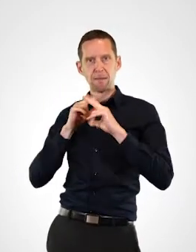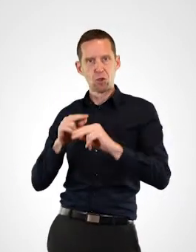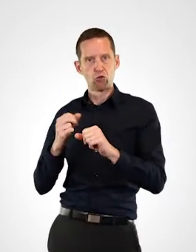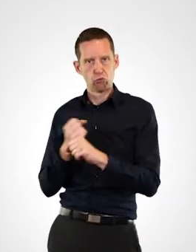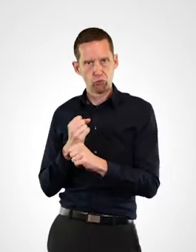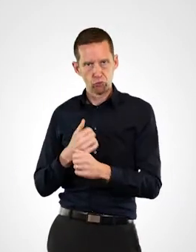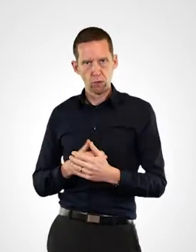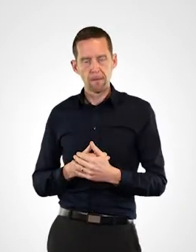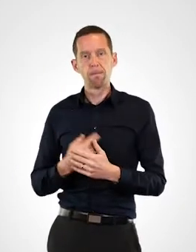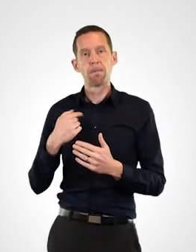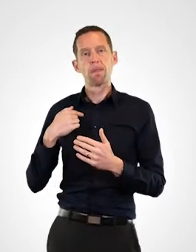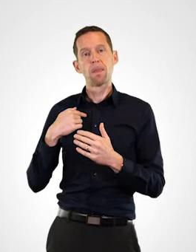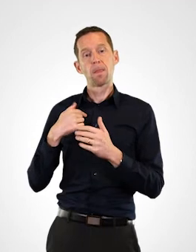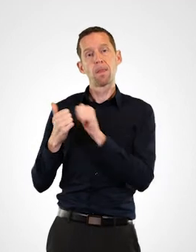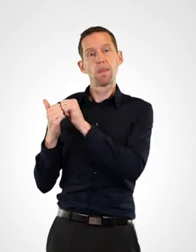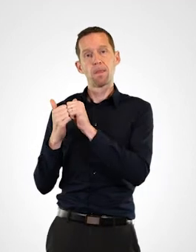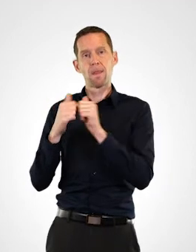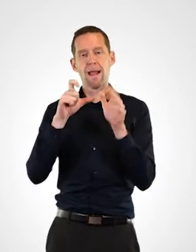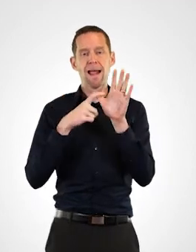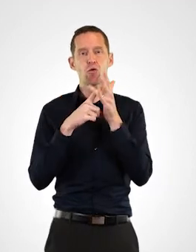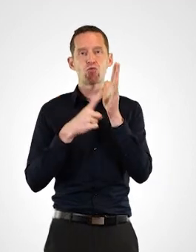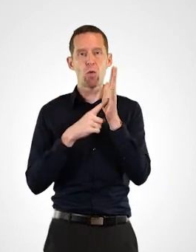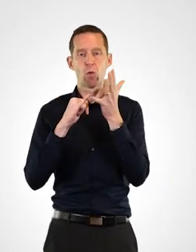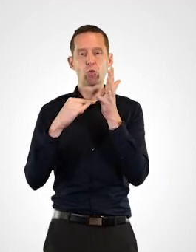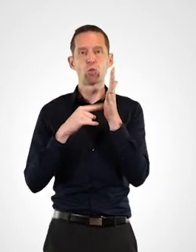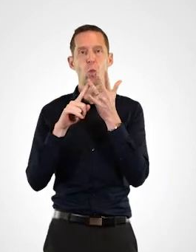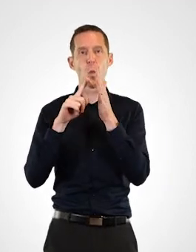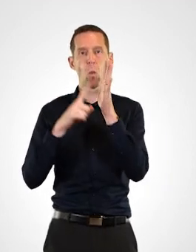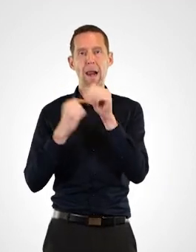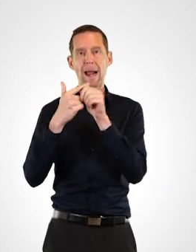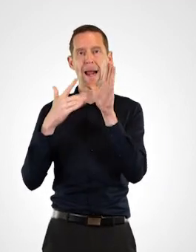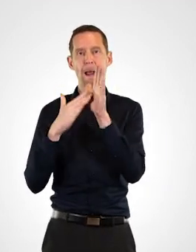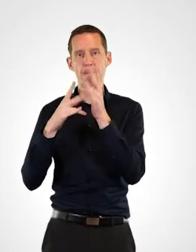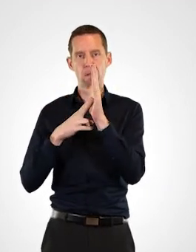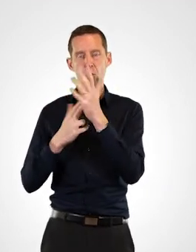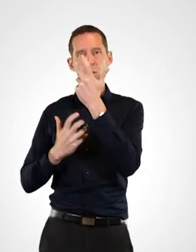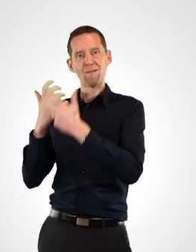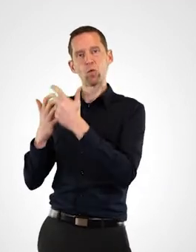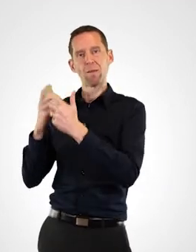So I developed this tool with Carol Stoel-Gammon at the University of Washington and the CASP